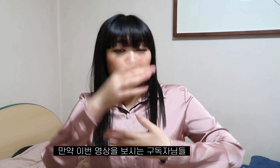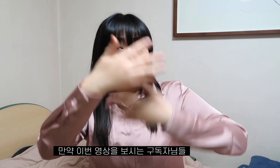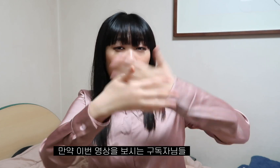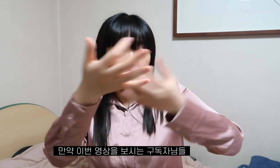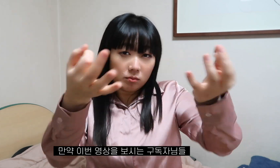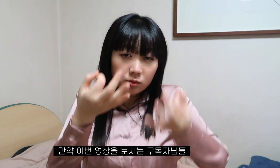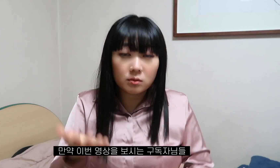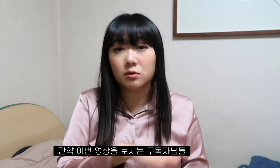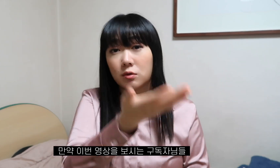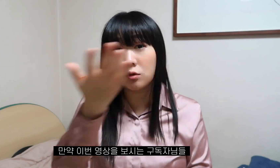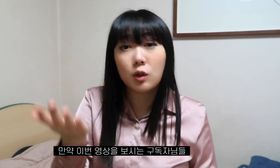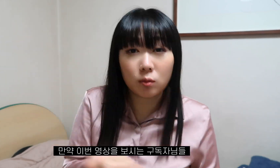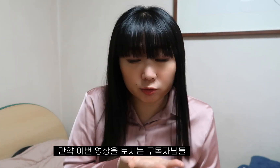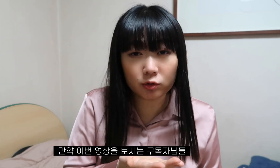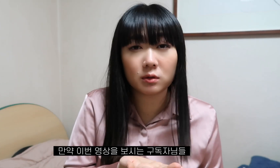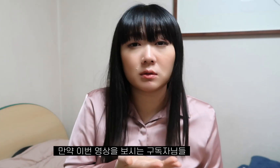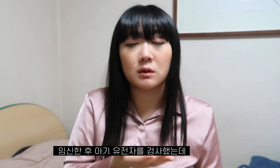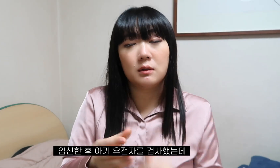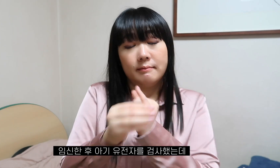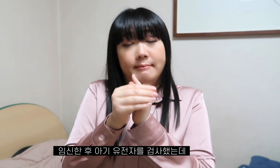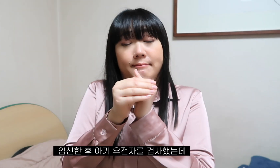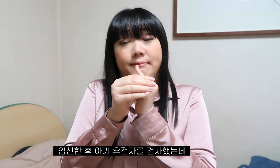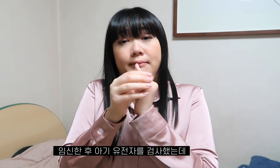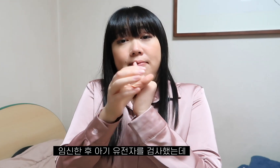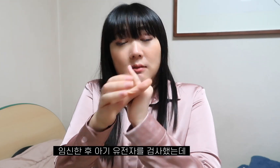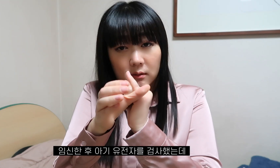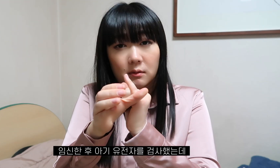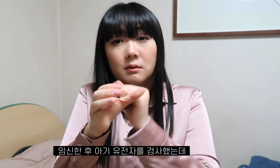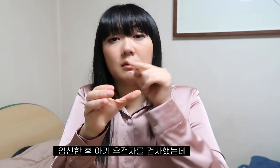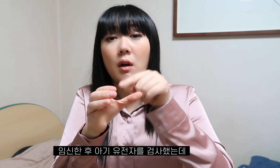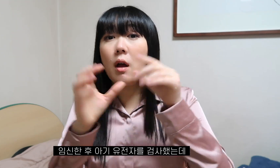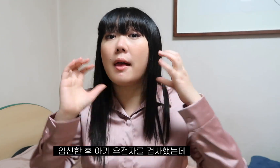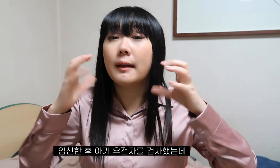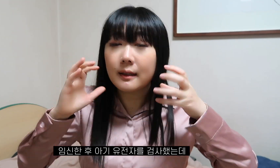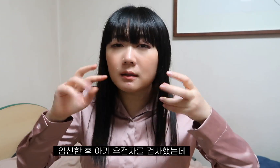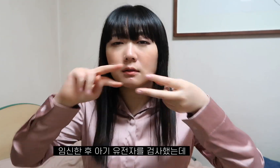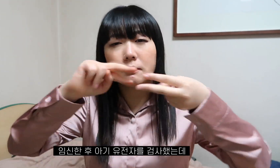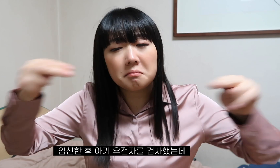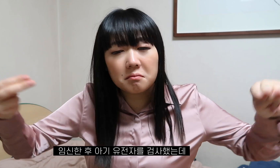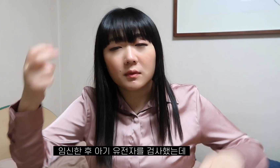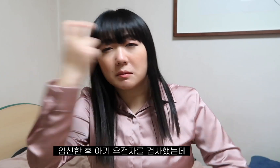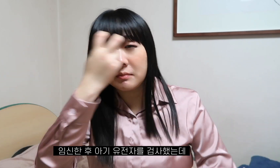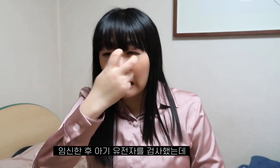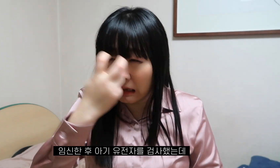If you, subscribers, who are watching this video, have a baby genetically tested after pregnancy,